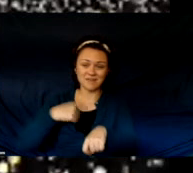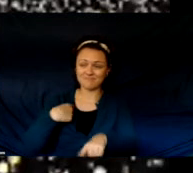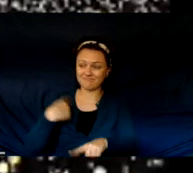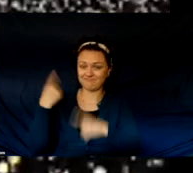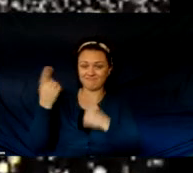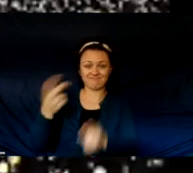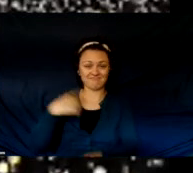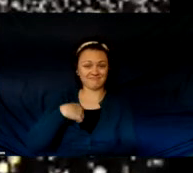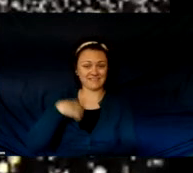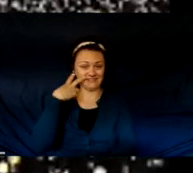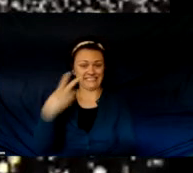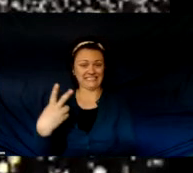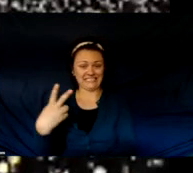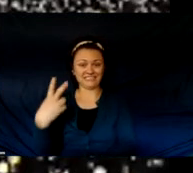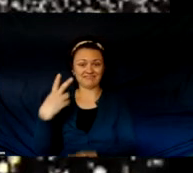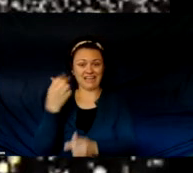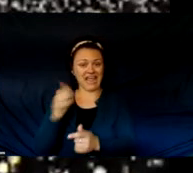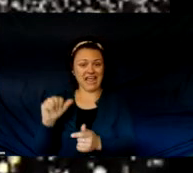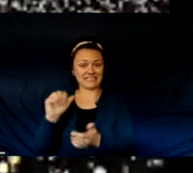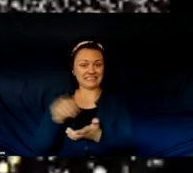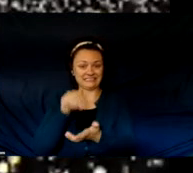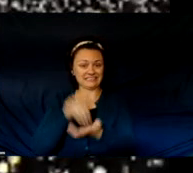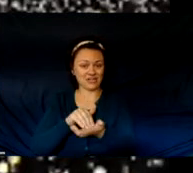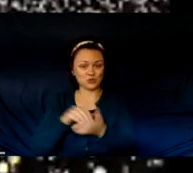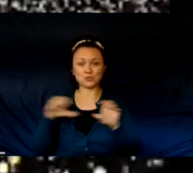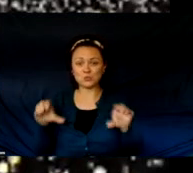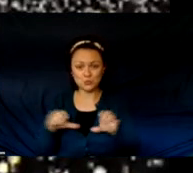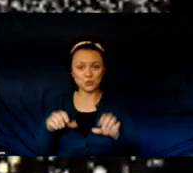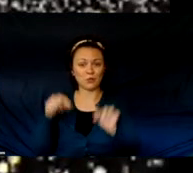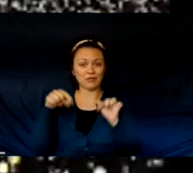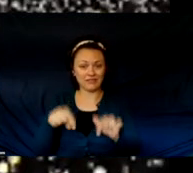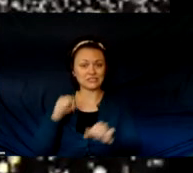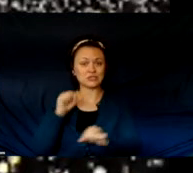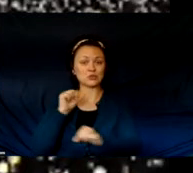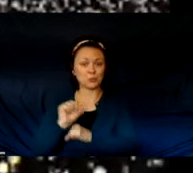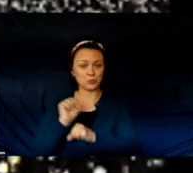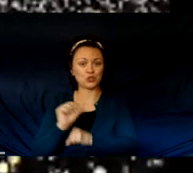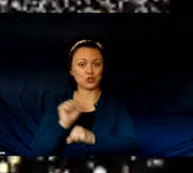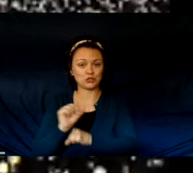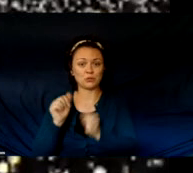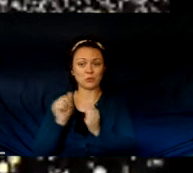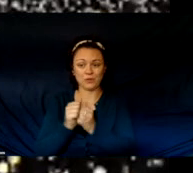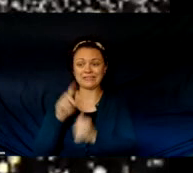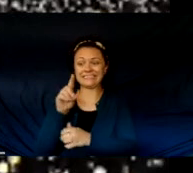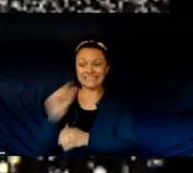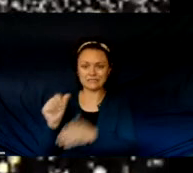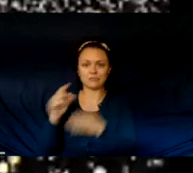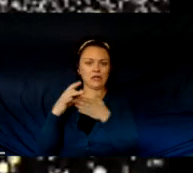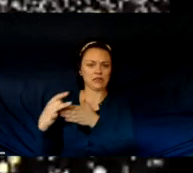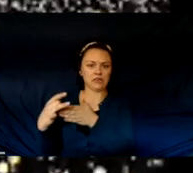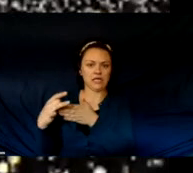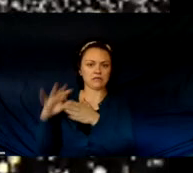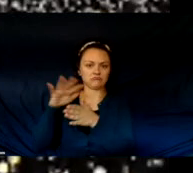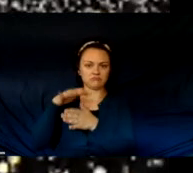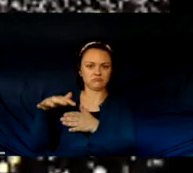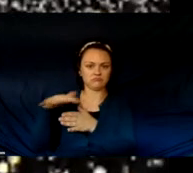really do this work in a disability led space that is moving the needle so